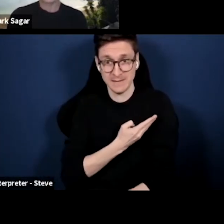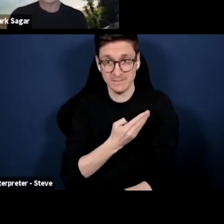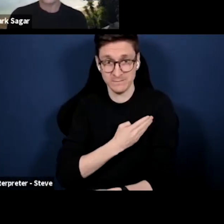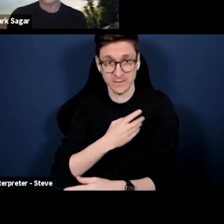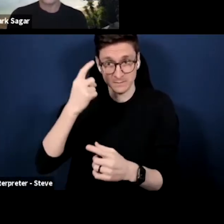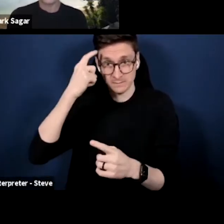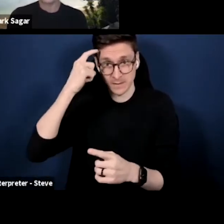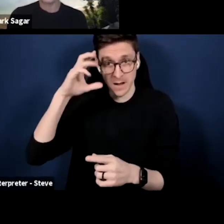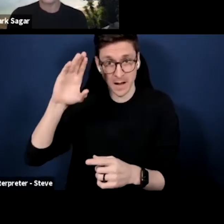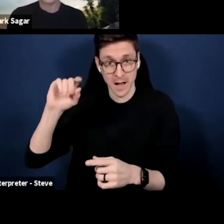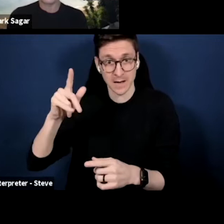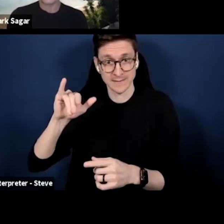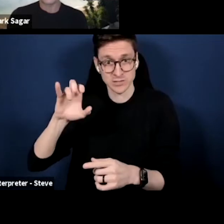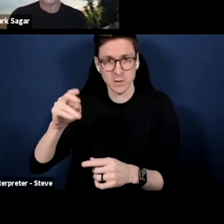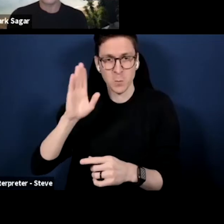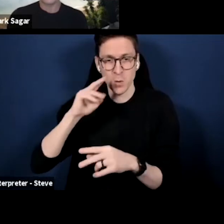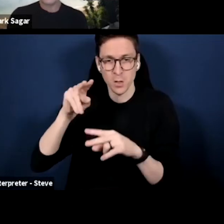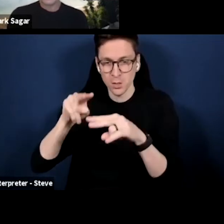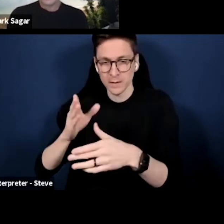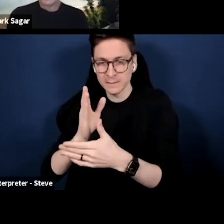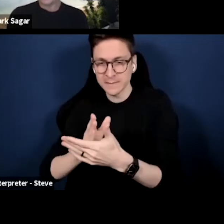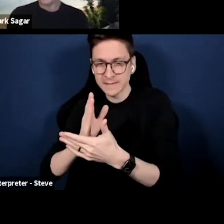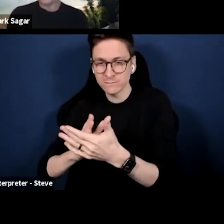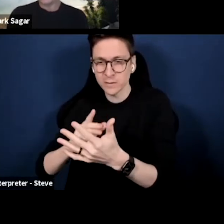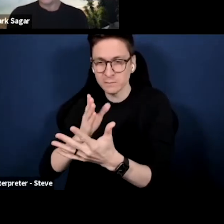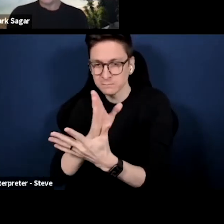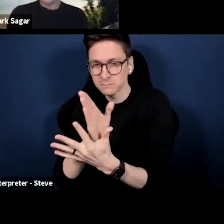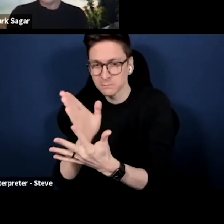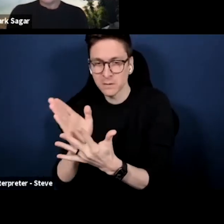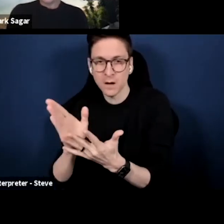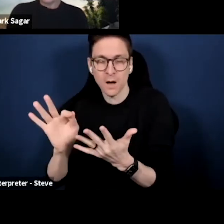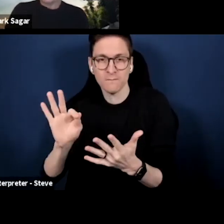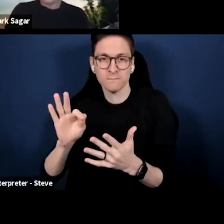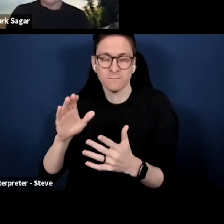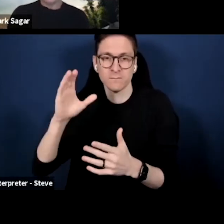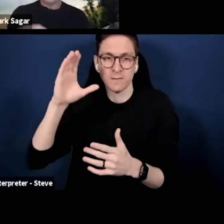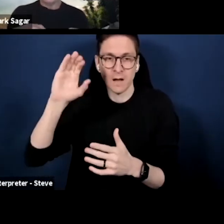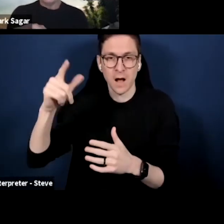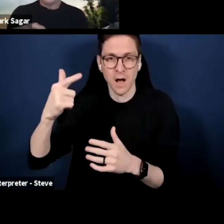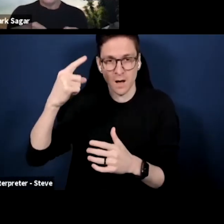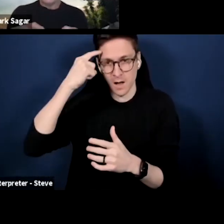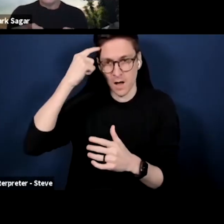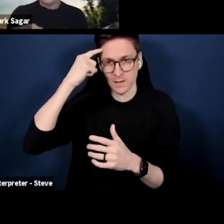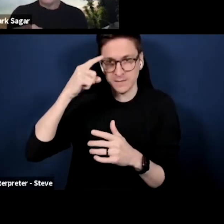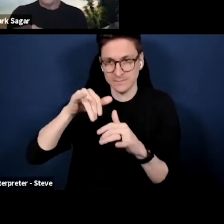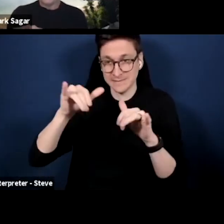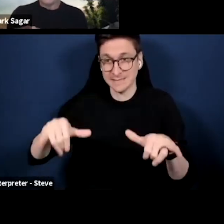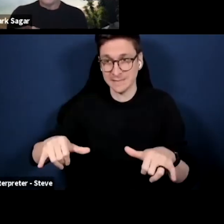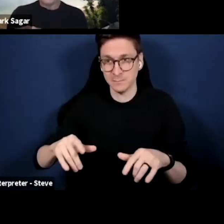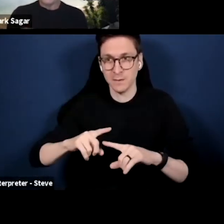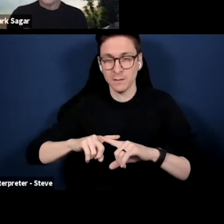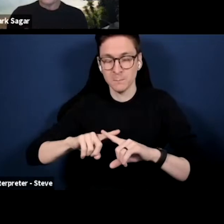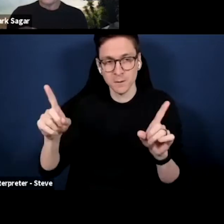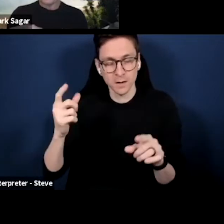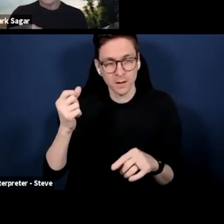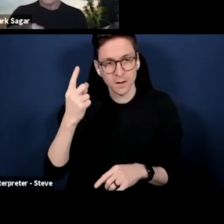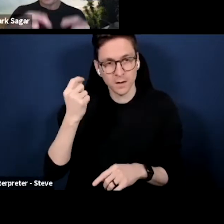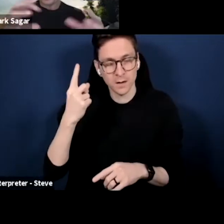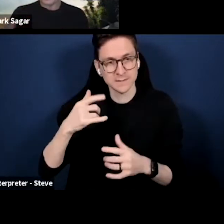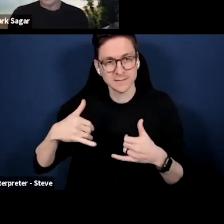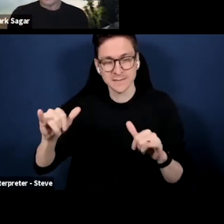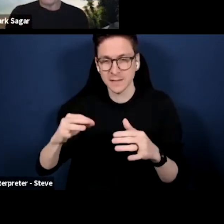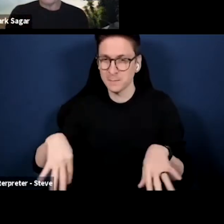of the cognitive system and it but it's important i think to consider everything